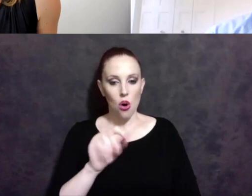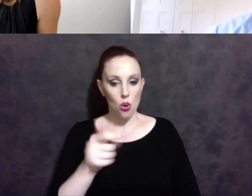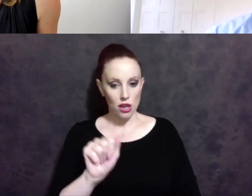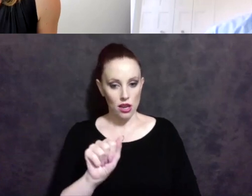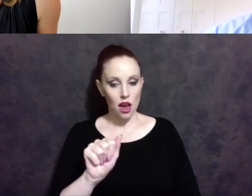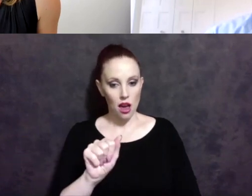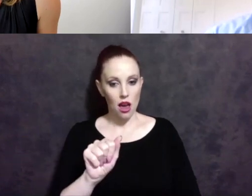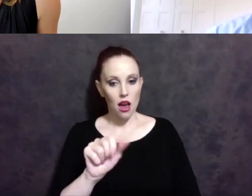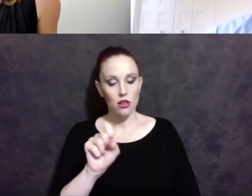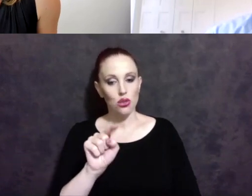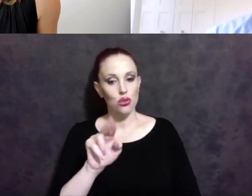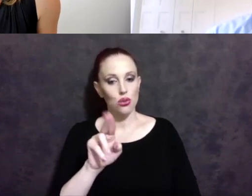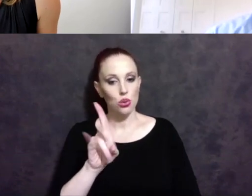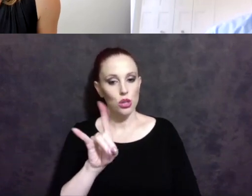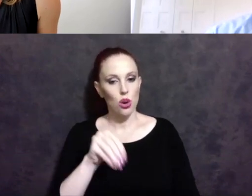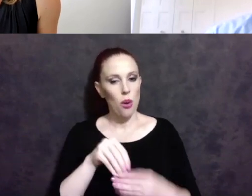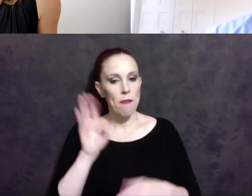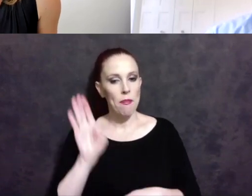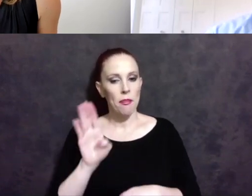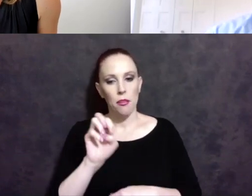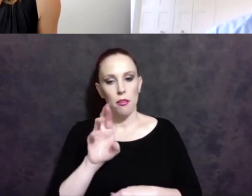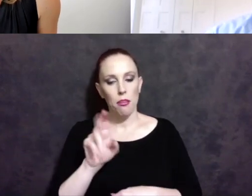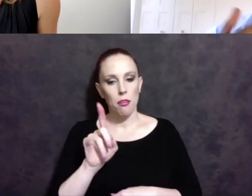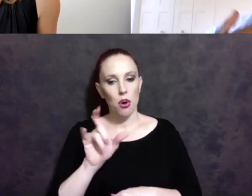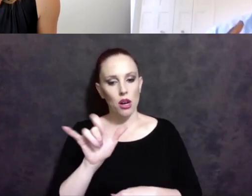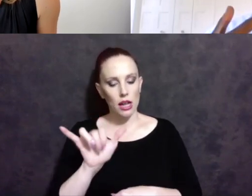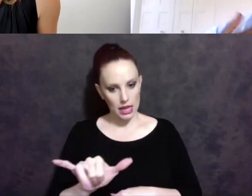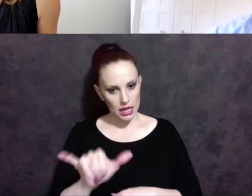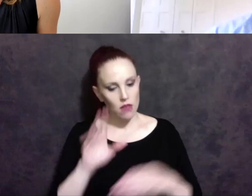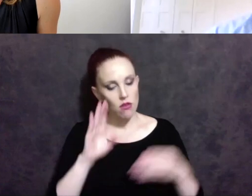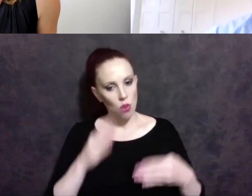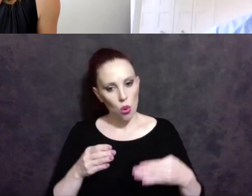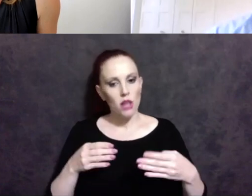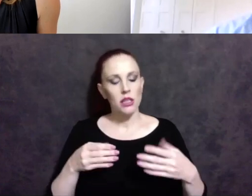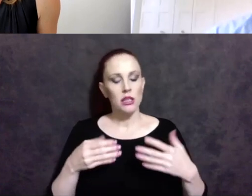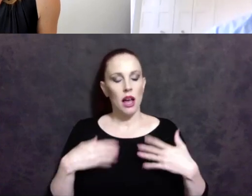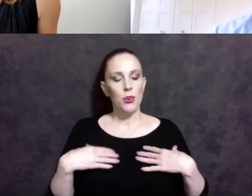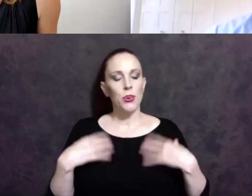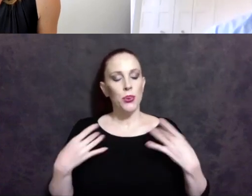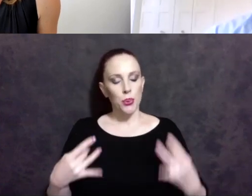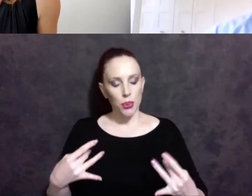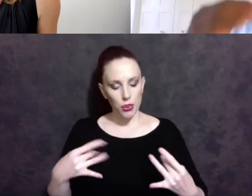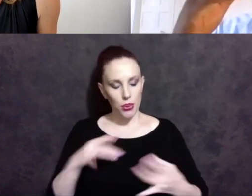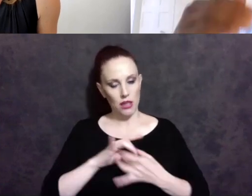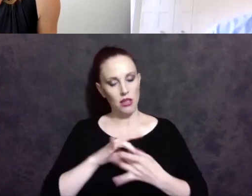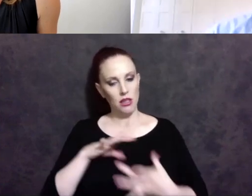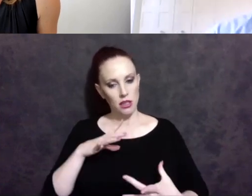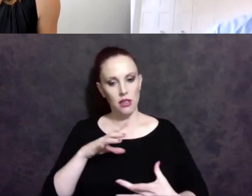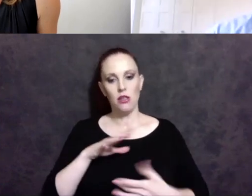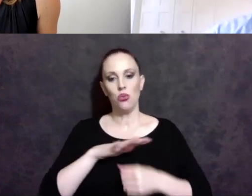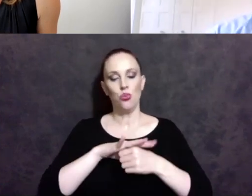that folks on ways to release stress from the body. They have a ton of different practices